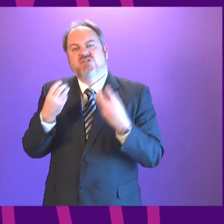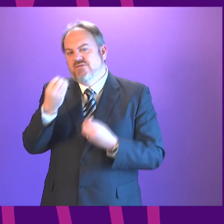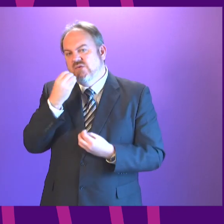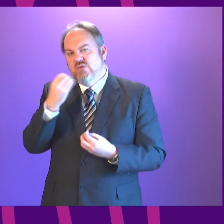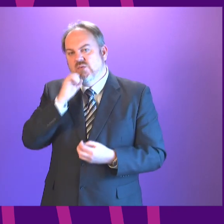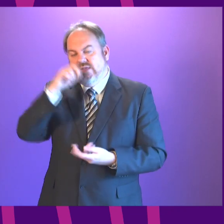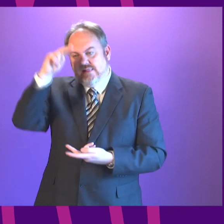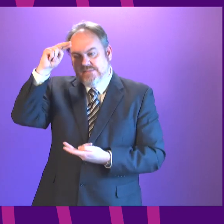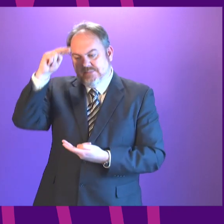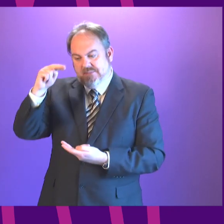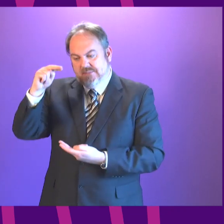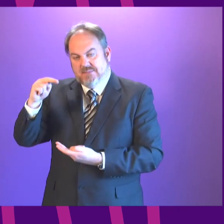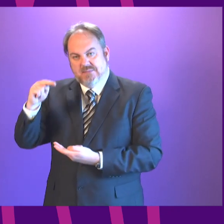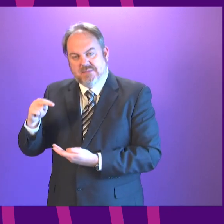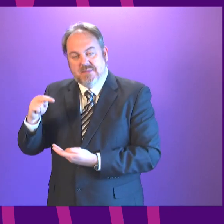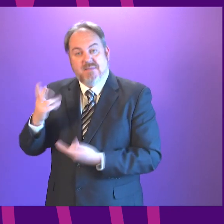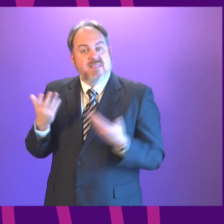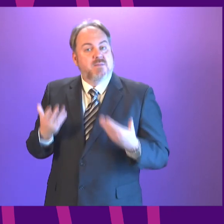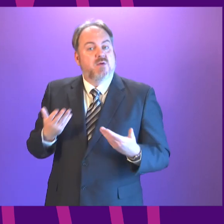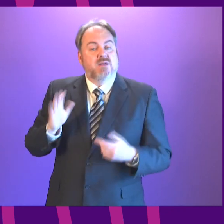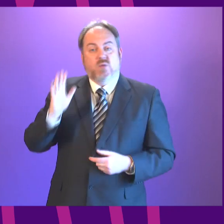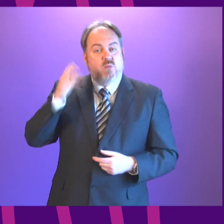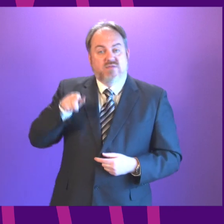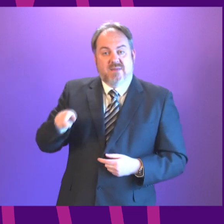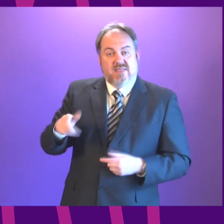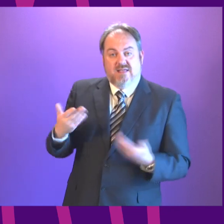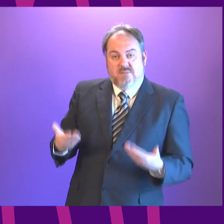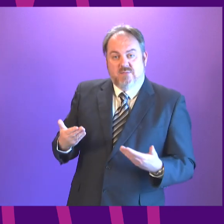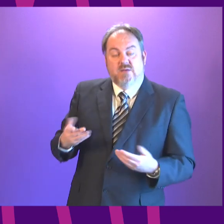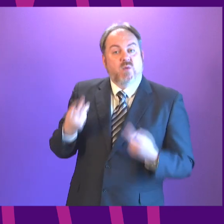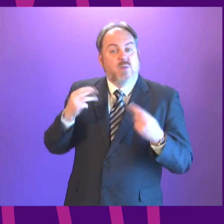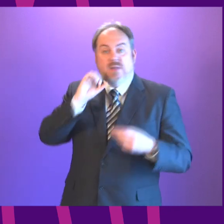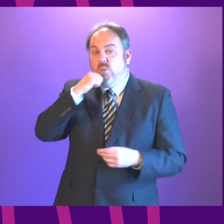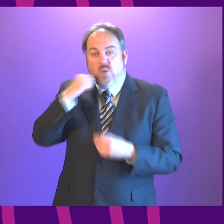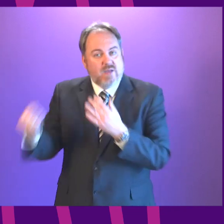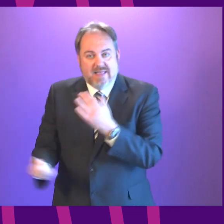that is not a concern right now and I hope that it is an issue that will not arise at all.